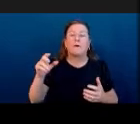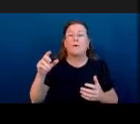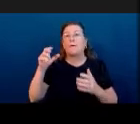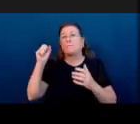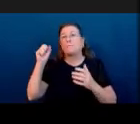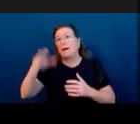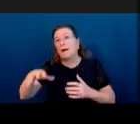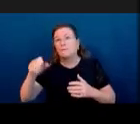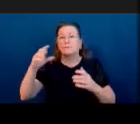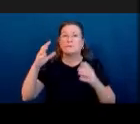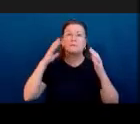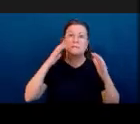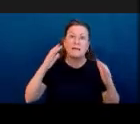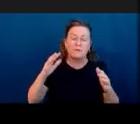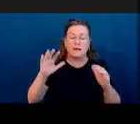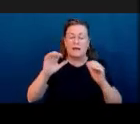how I'm taking in information of my world.